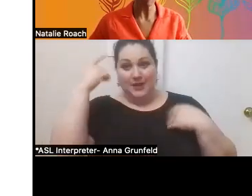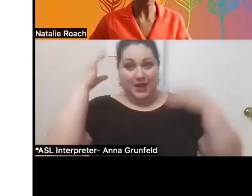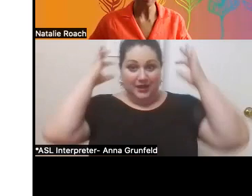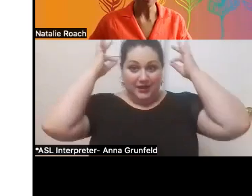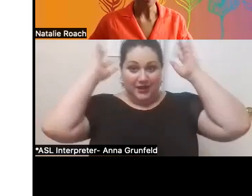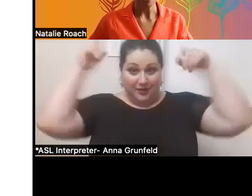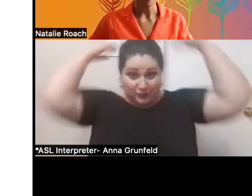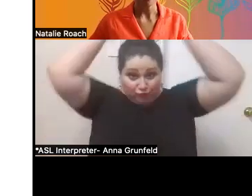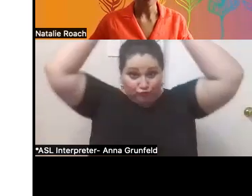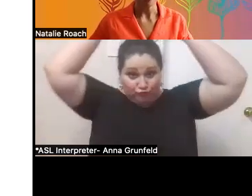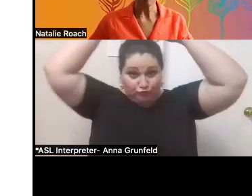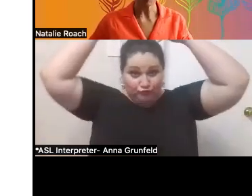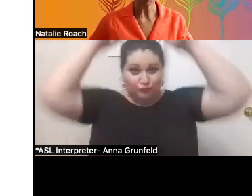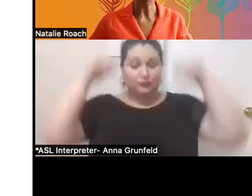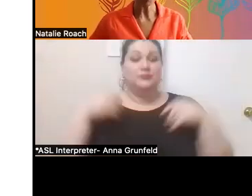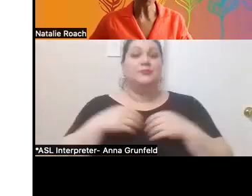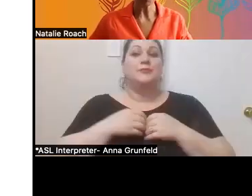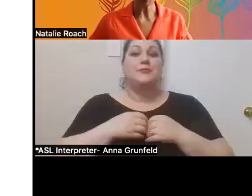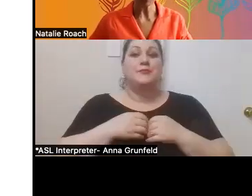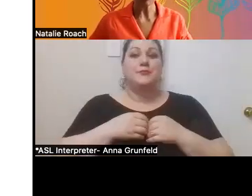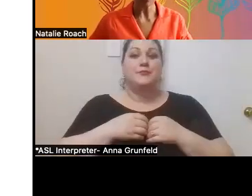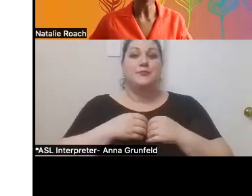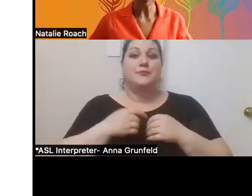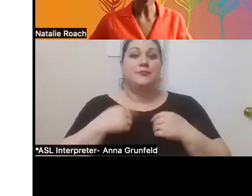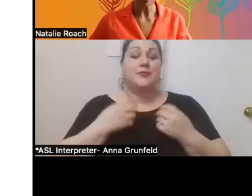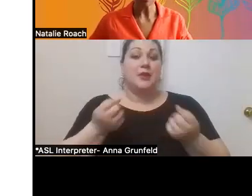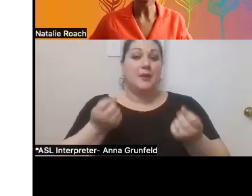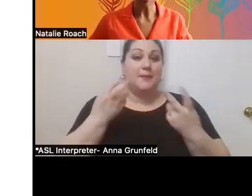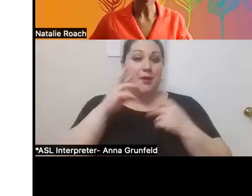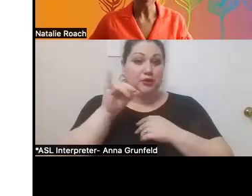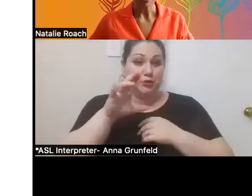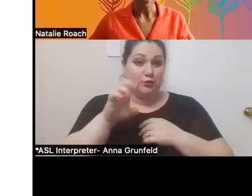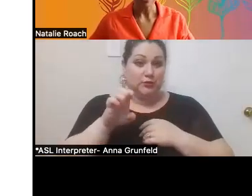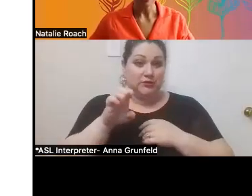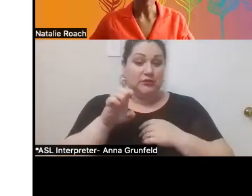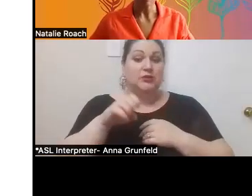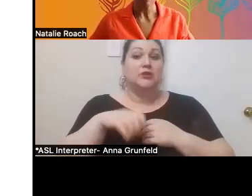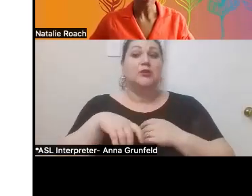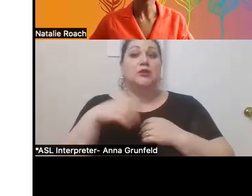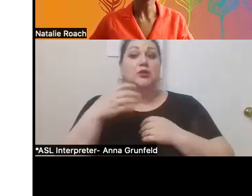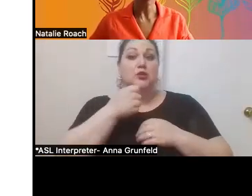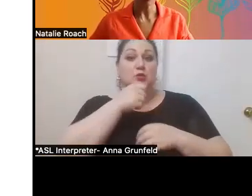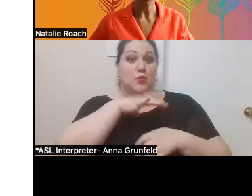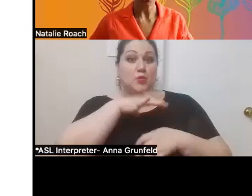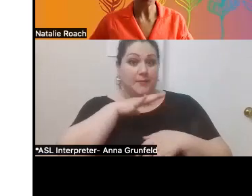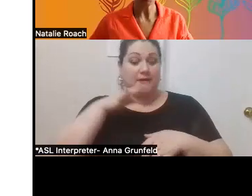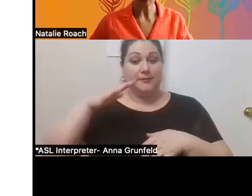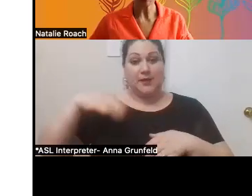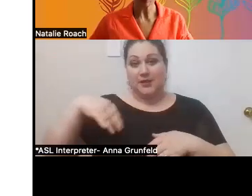And I am a multi racial woman in my late 30s and my background features artwork by